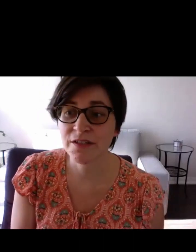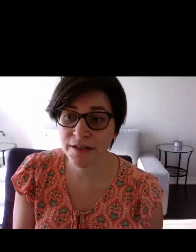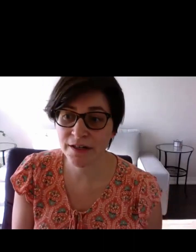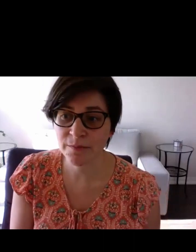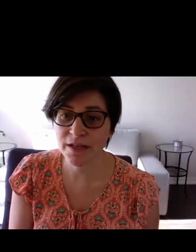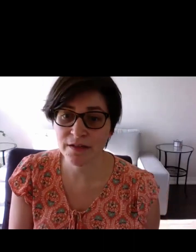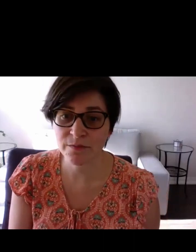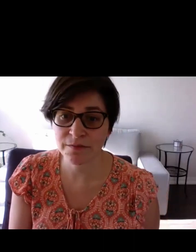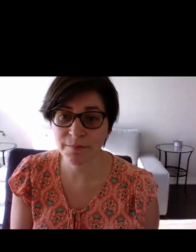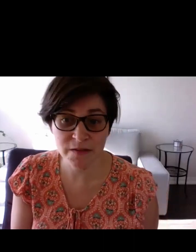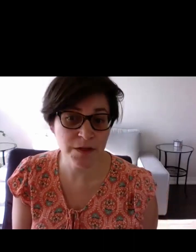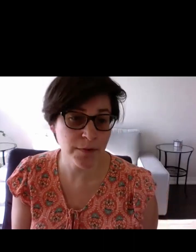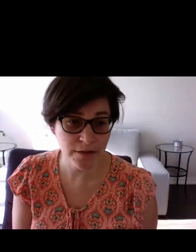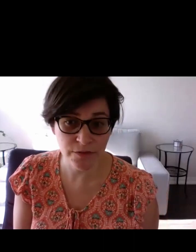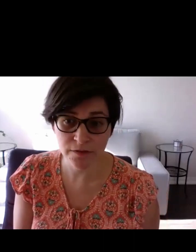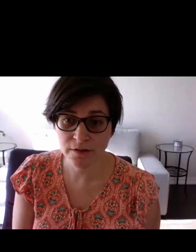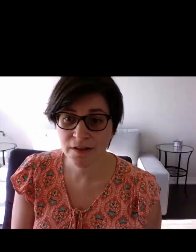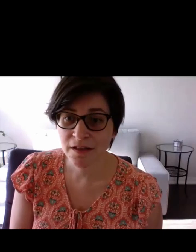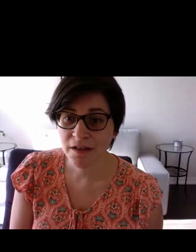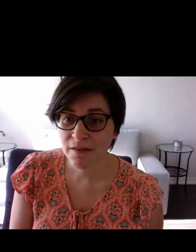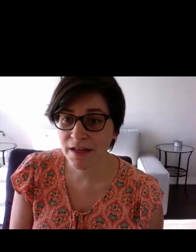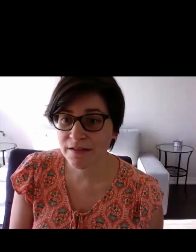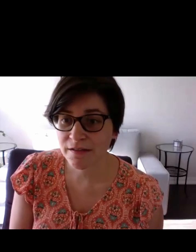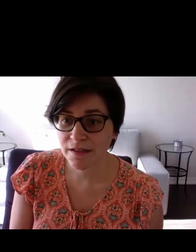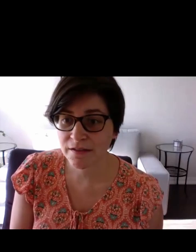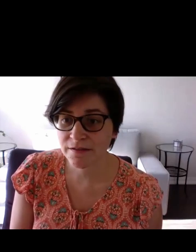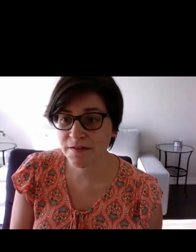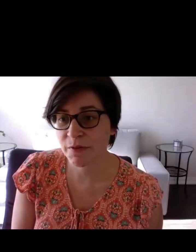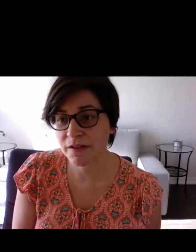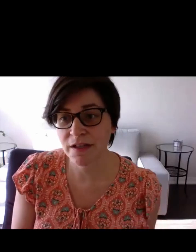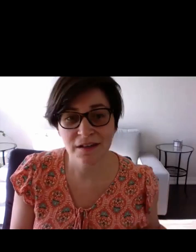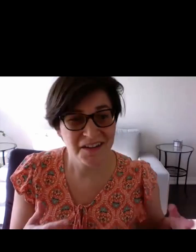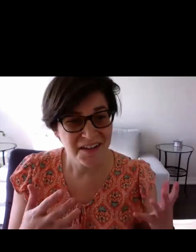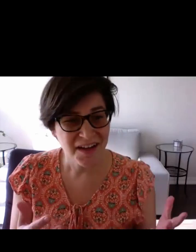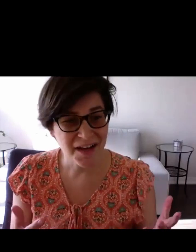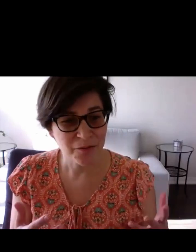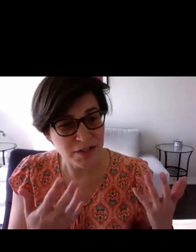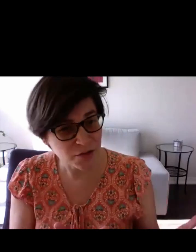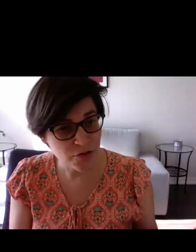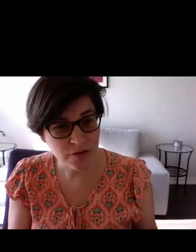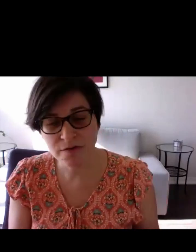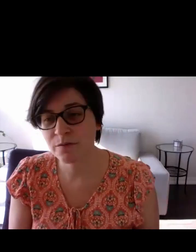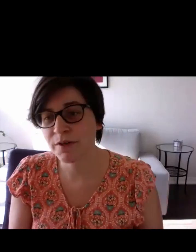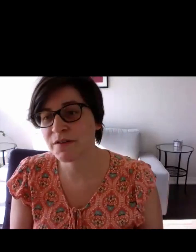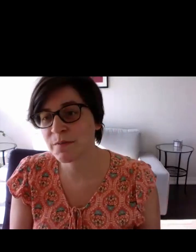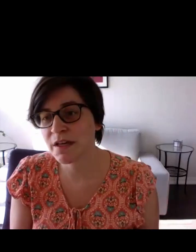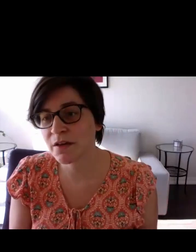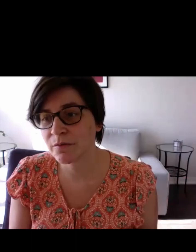We start here because we must be mindful that the disability researchers we are speaking